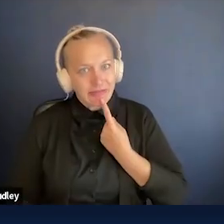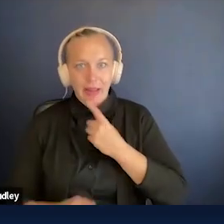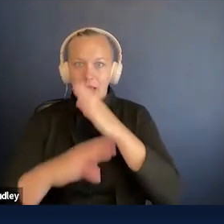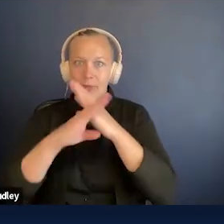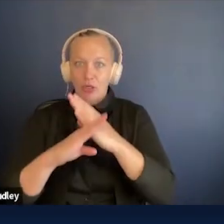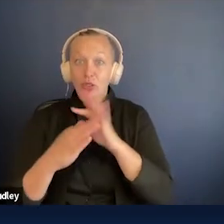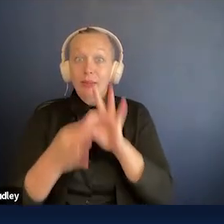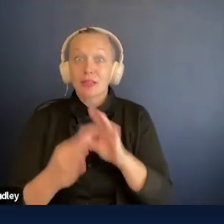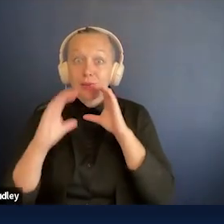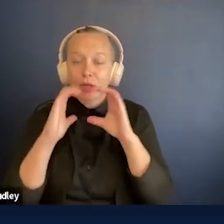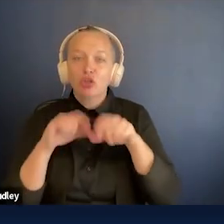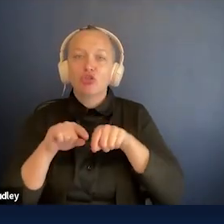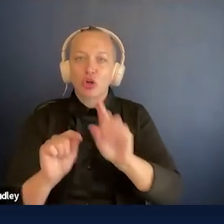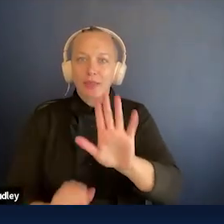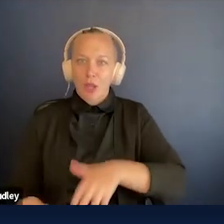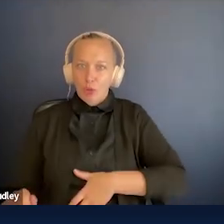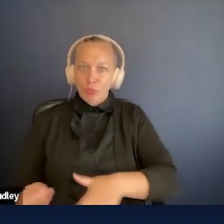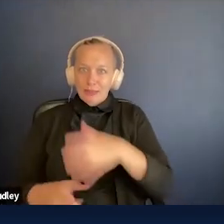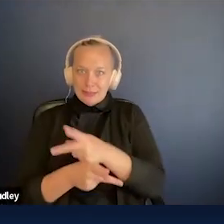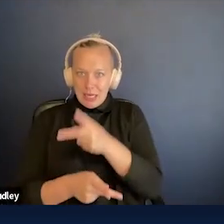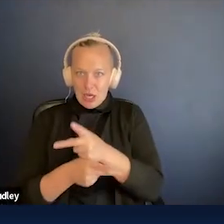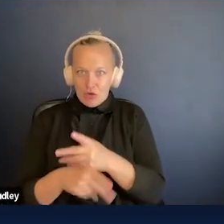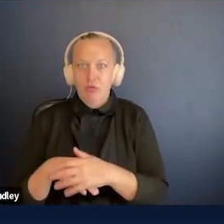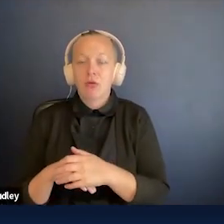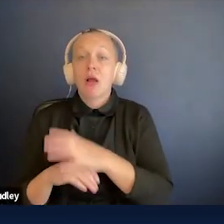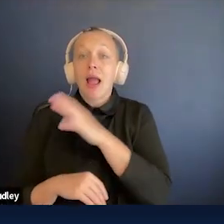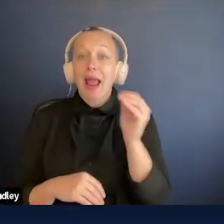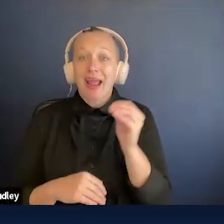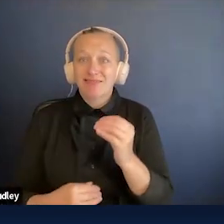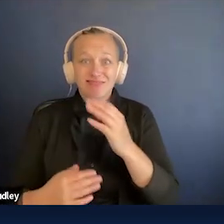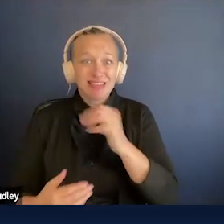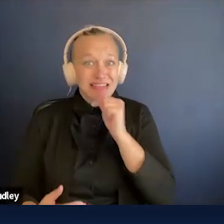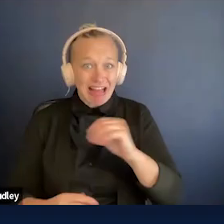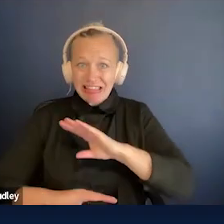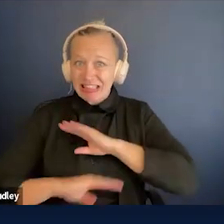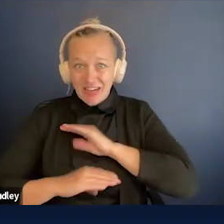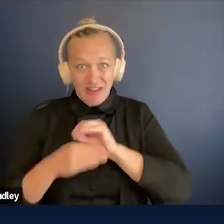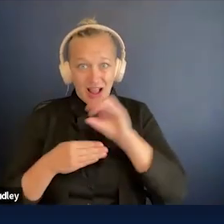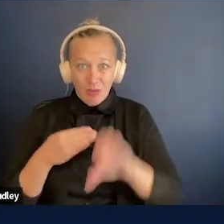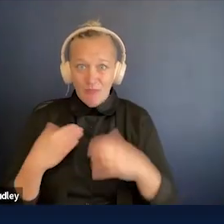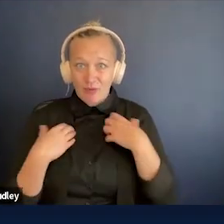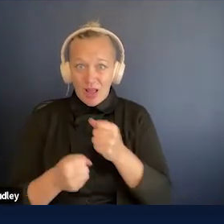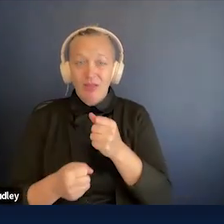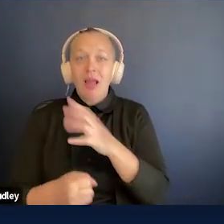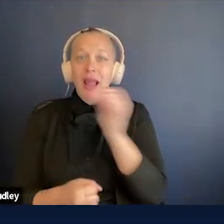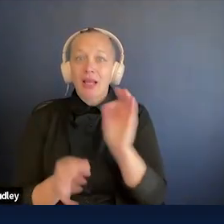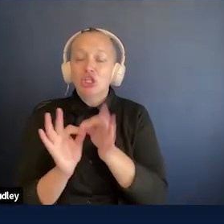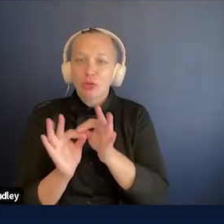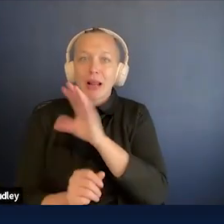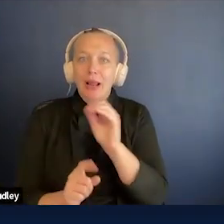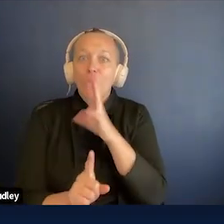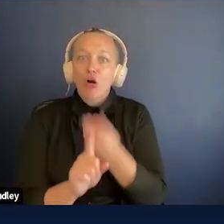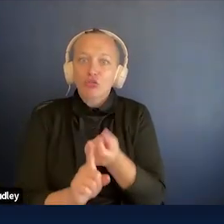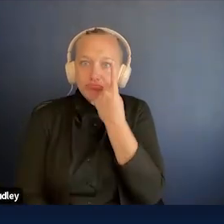Impactification and health outcomes, and interpreters and cultural conflict in care does improve communication and patient experience.